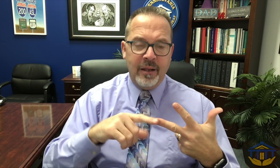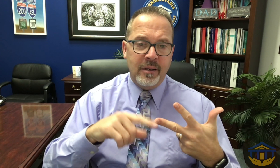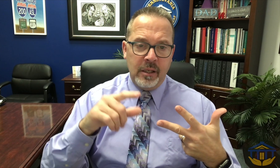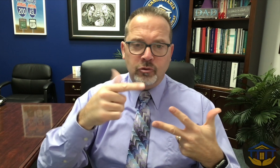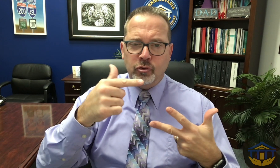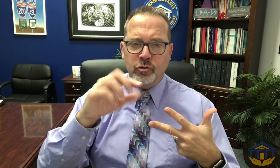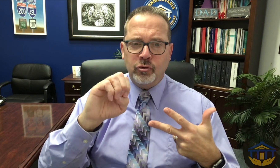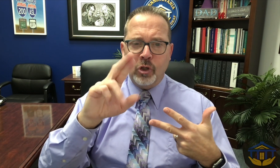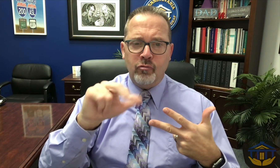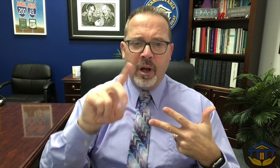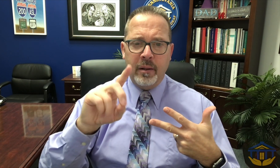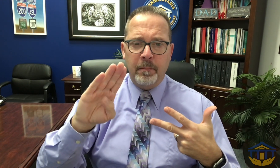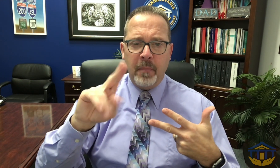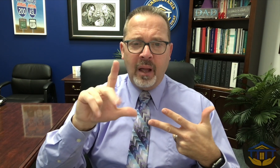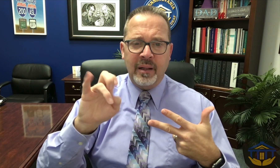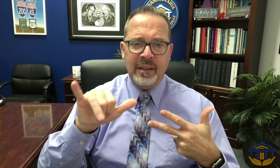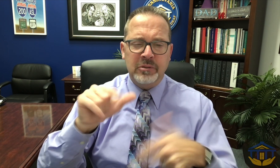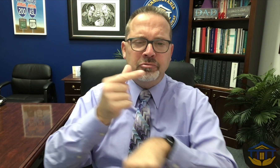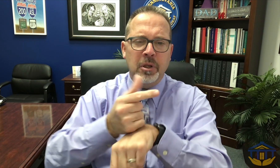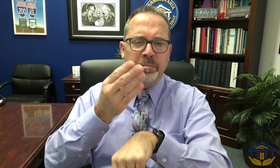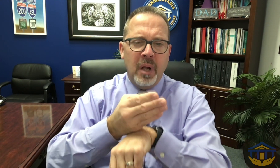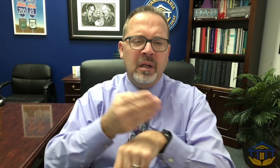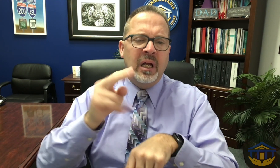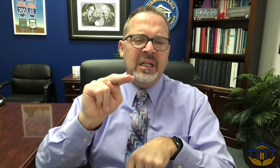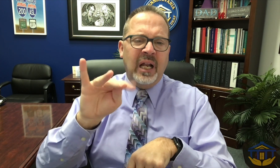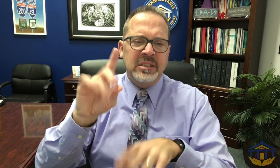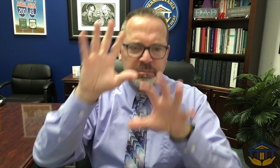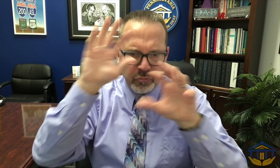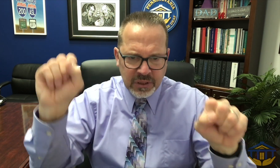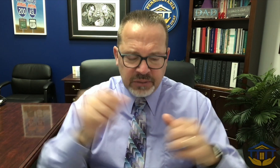After that I recognized Gerard Buckley who was the president of NTID at the time.